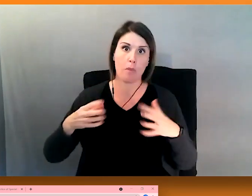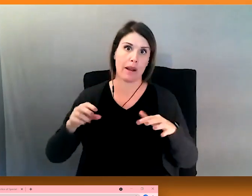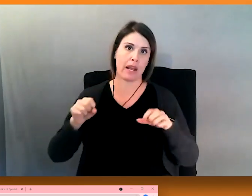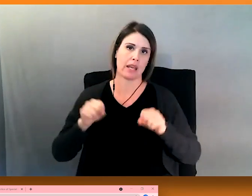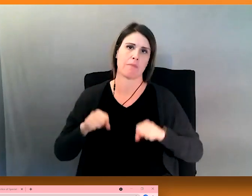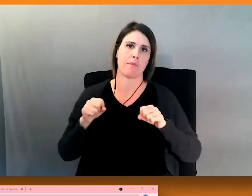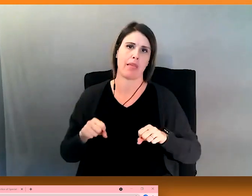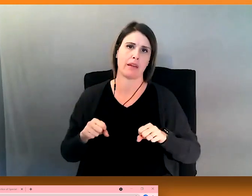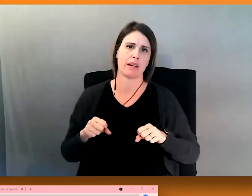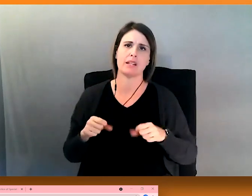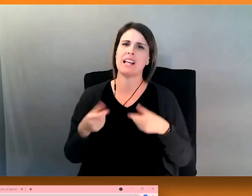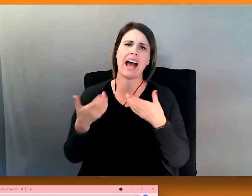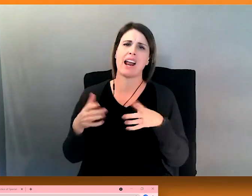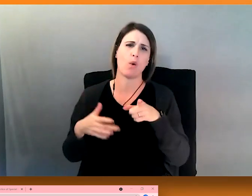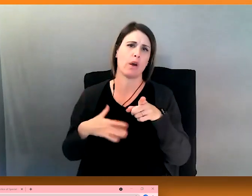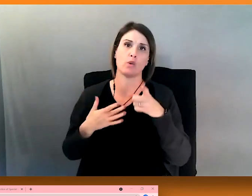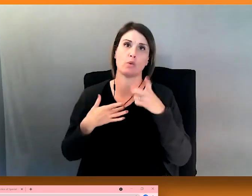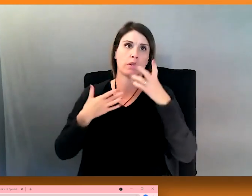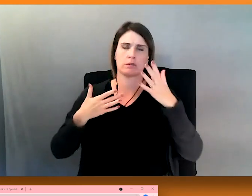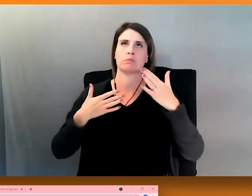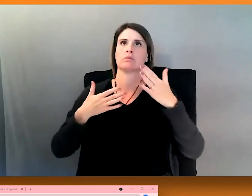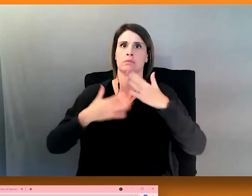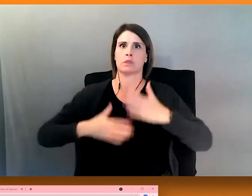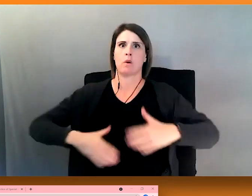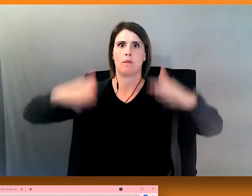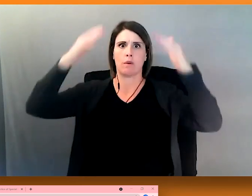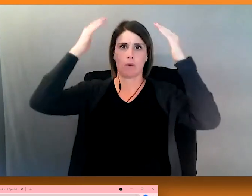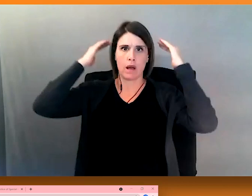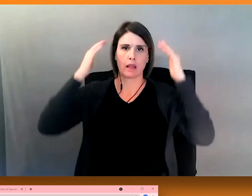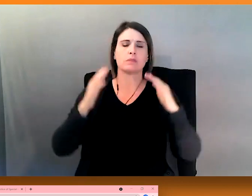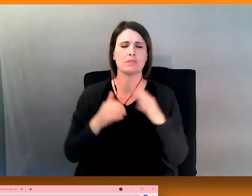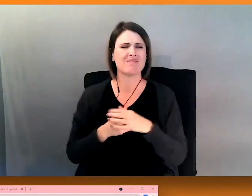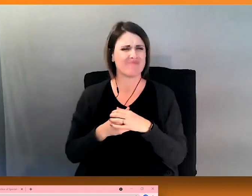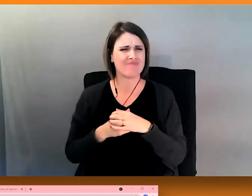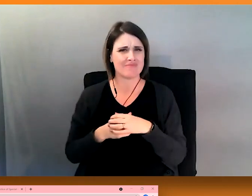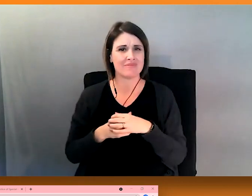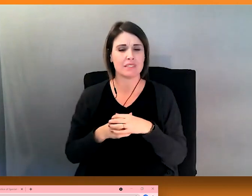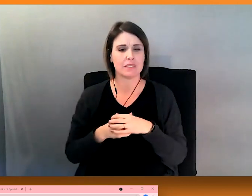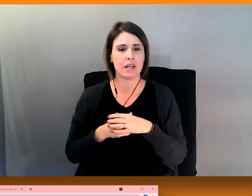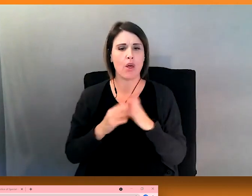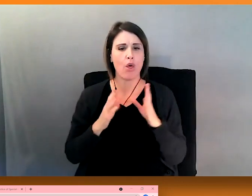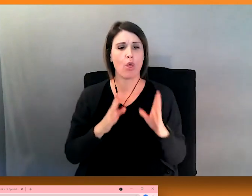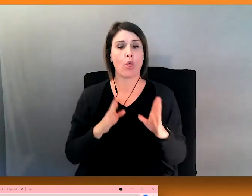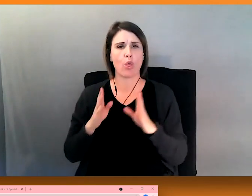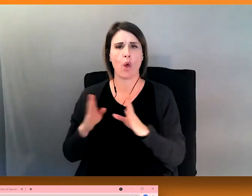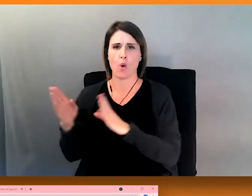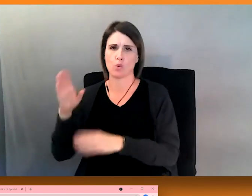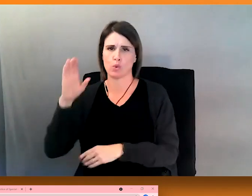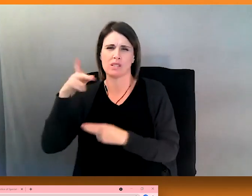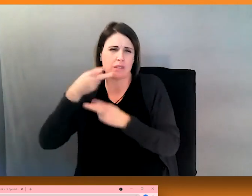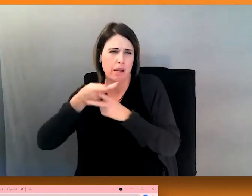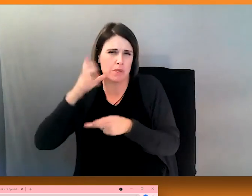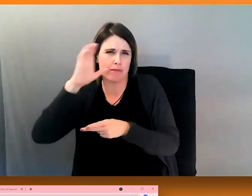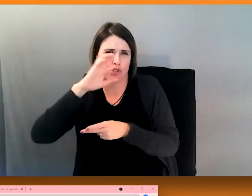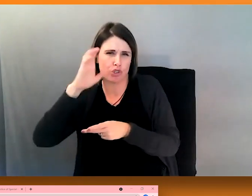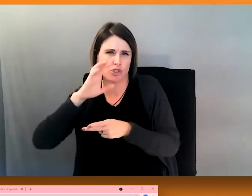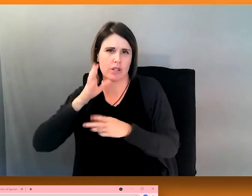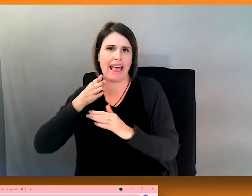that, again, I don't want to overwhelm you, and to me, those are searches that once you start to get a feel for GrantForward